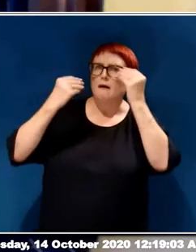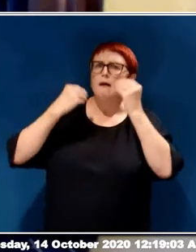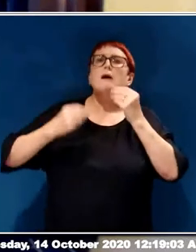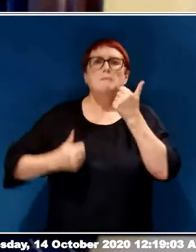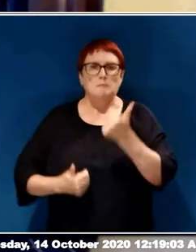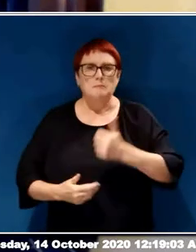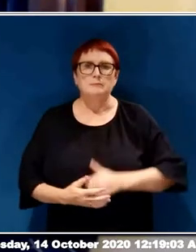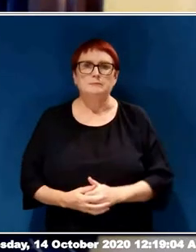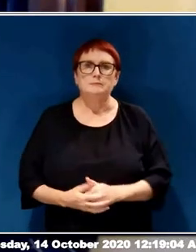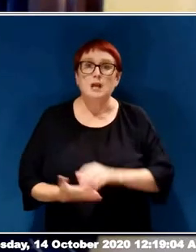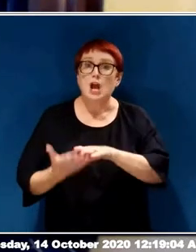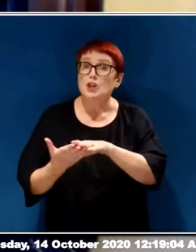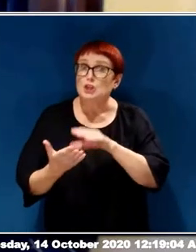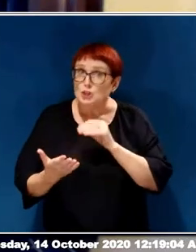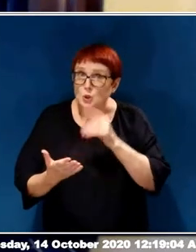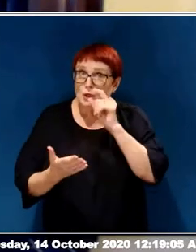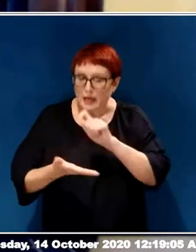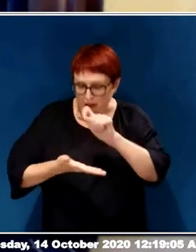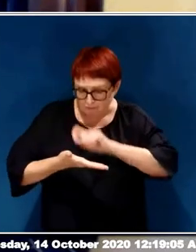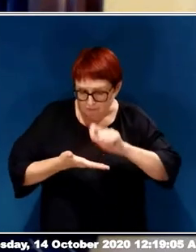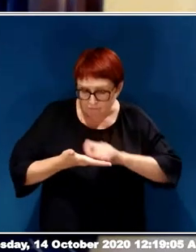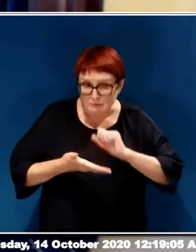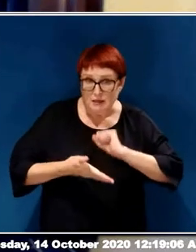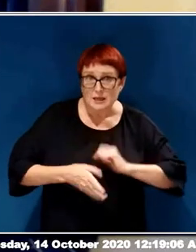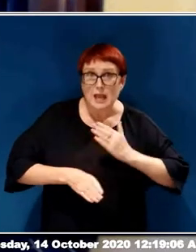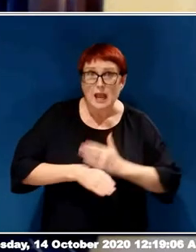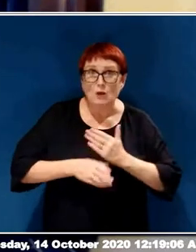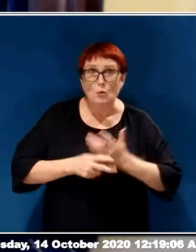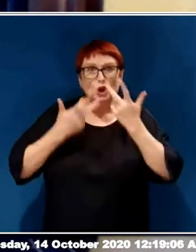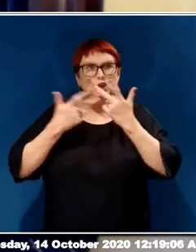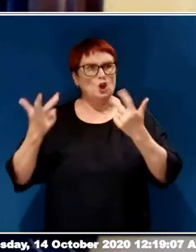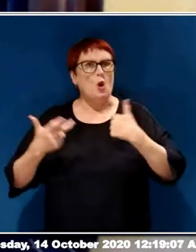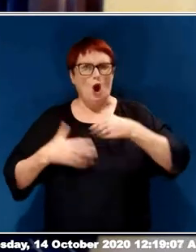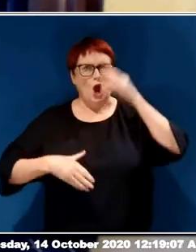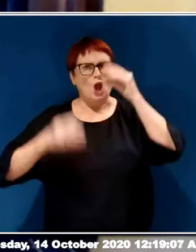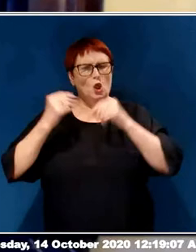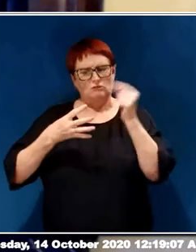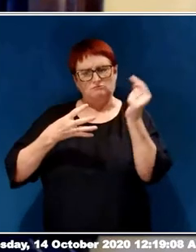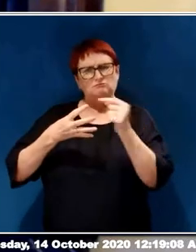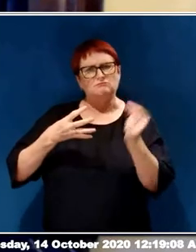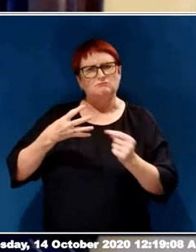International research suggests that differentiation should actually sit as a